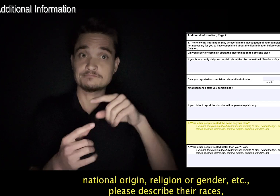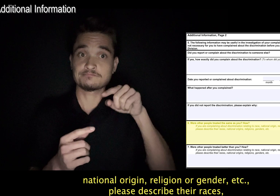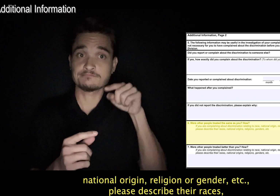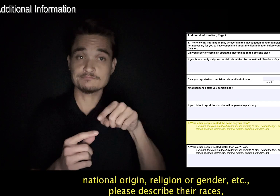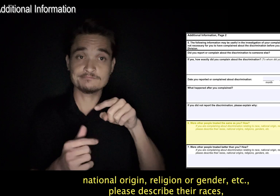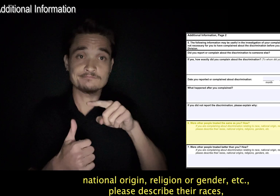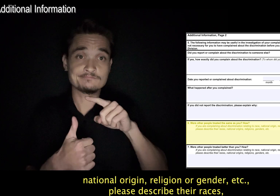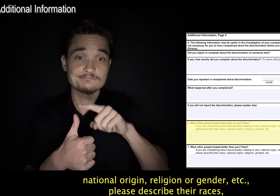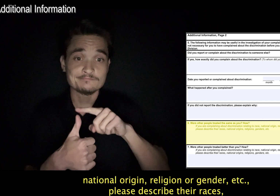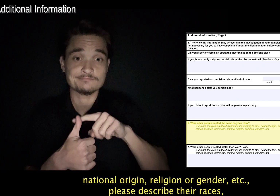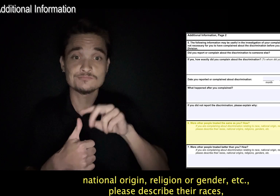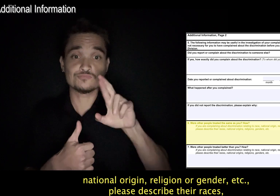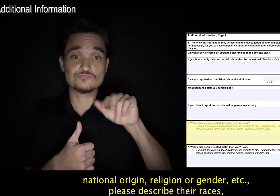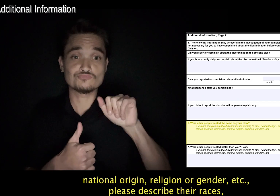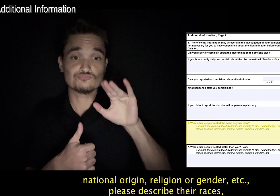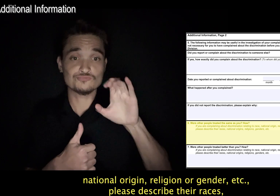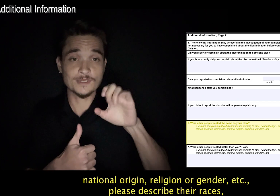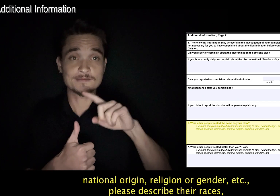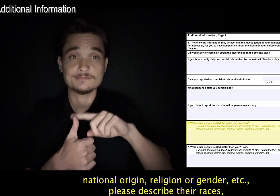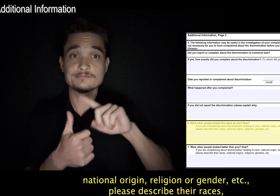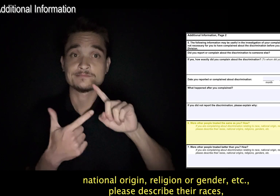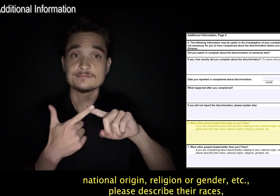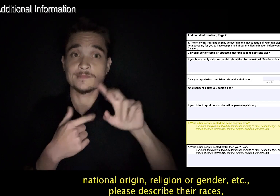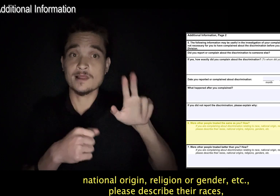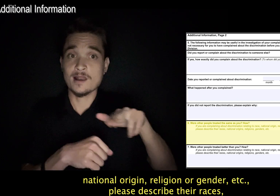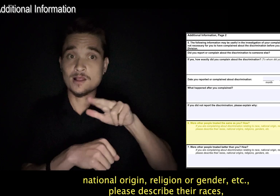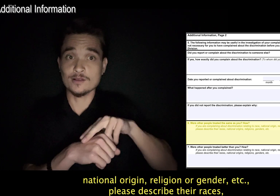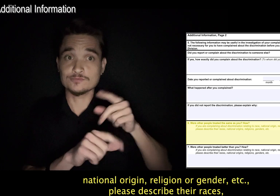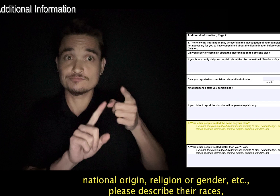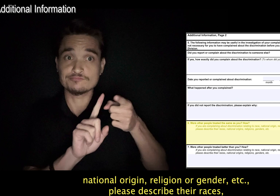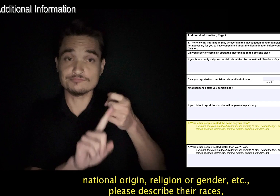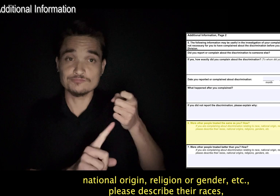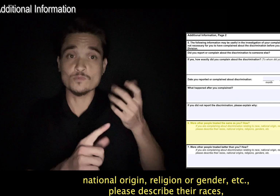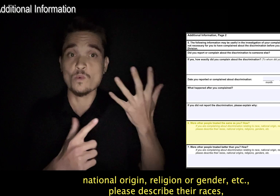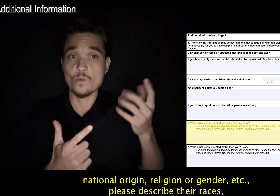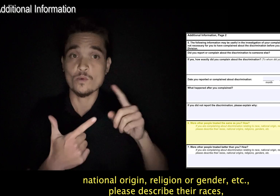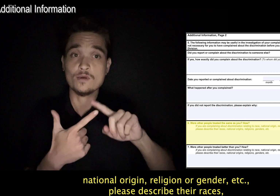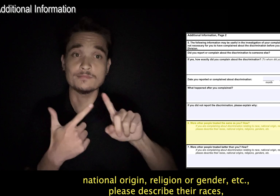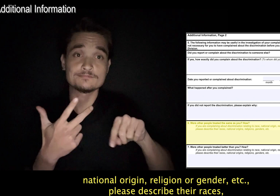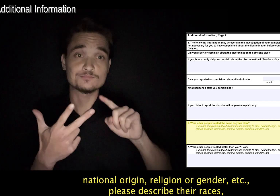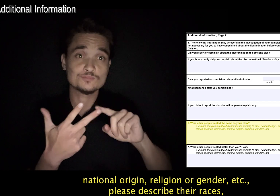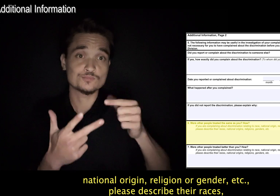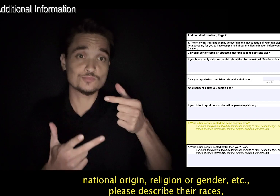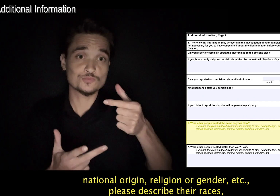national origin, religion or gender, etc., please describe their races,